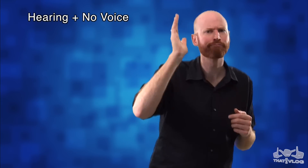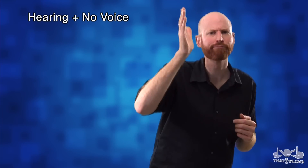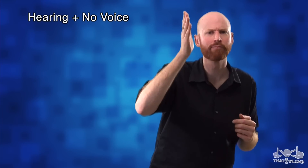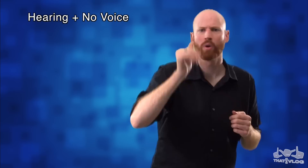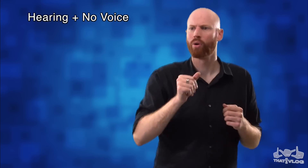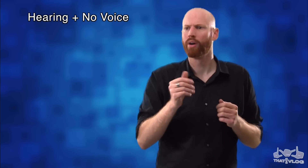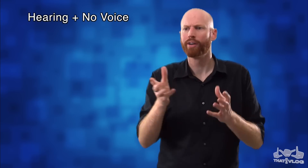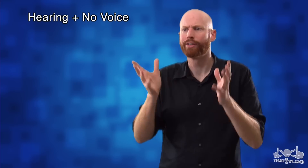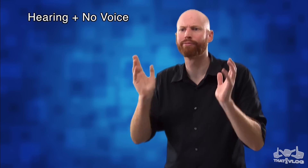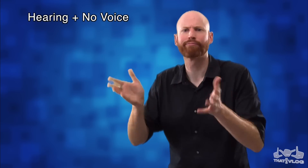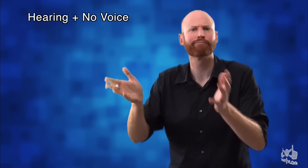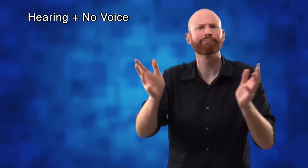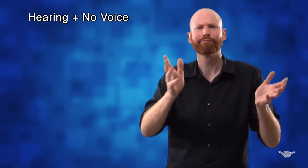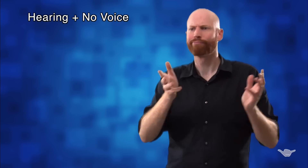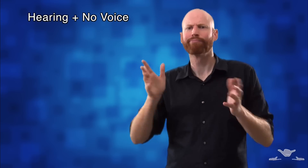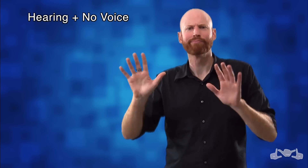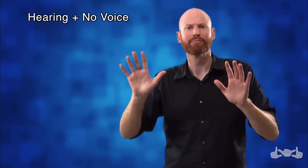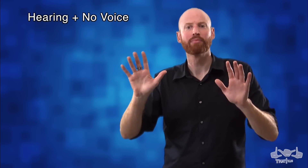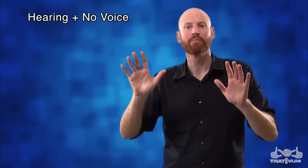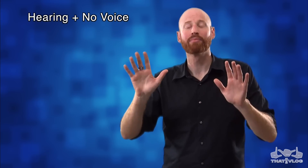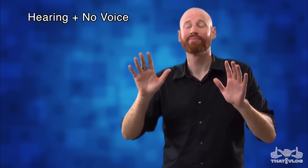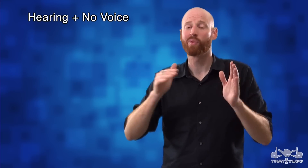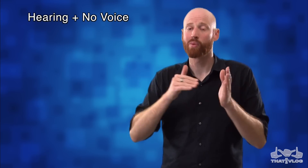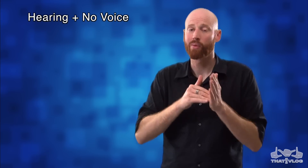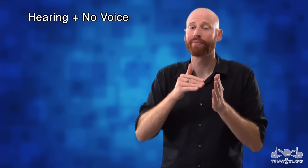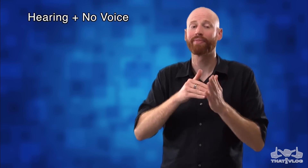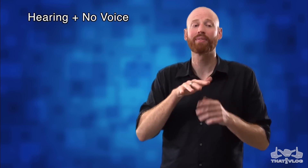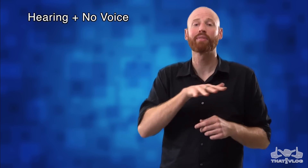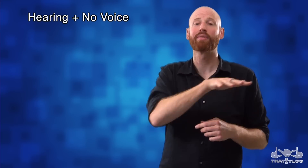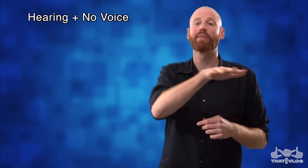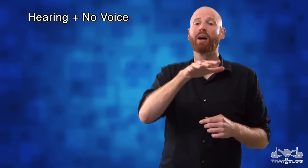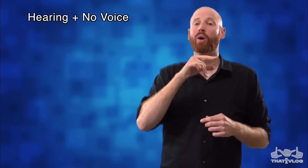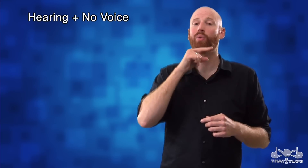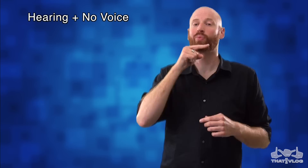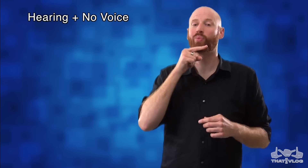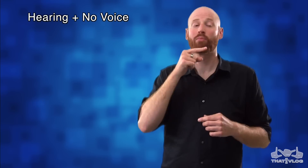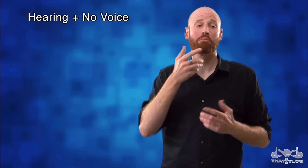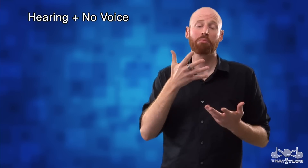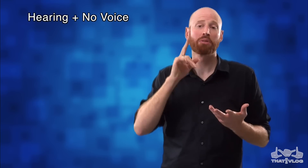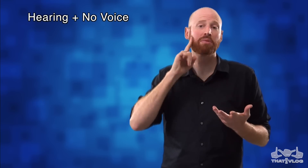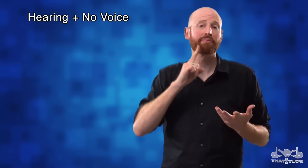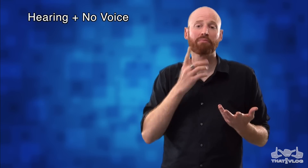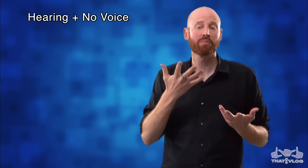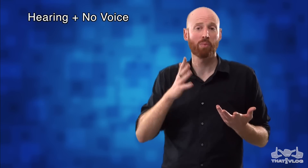whether they're giving a presentation or just socially chatting. Often people in our community whether they're